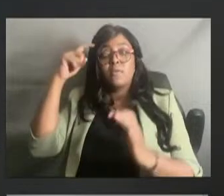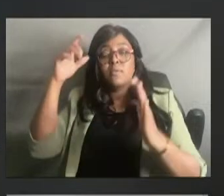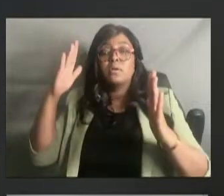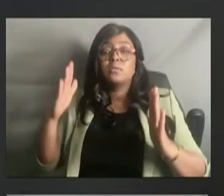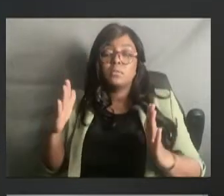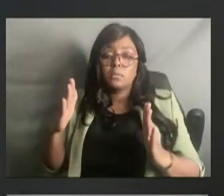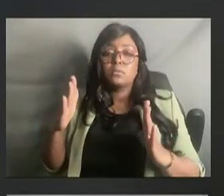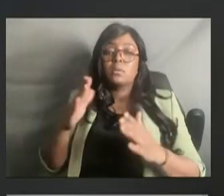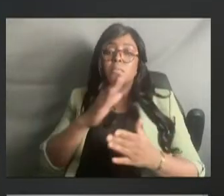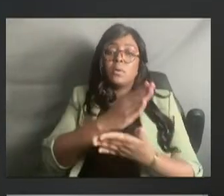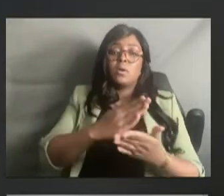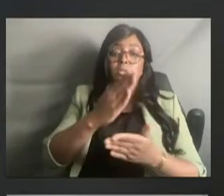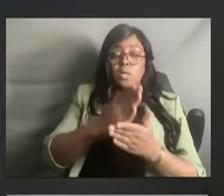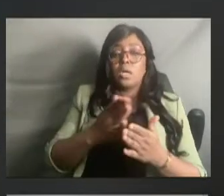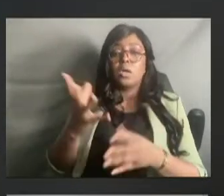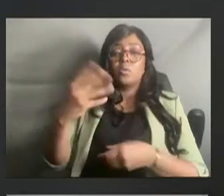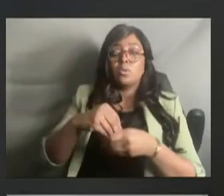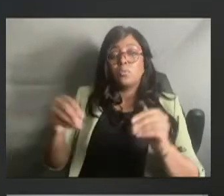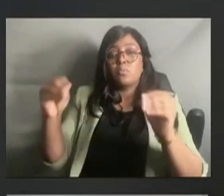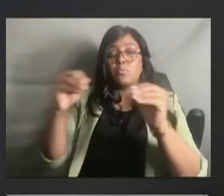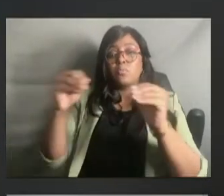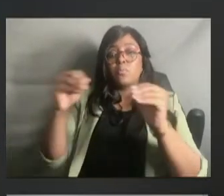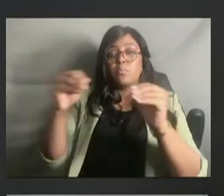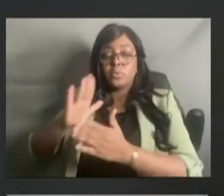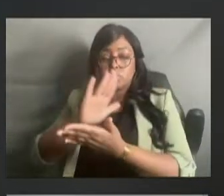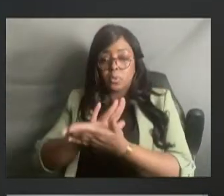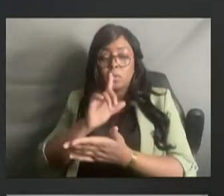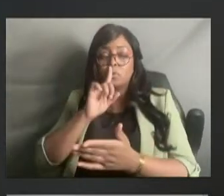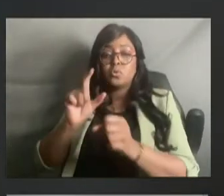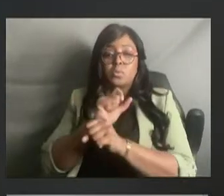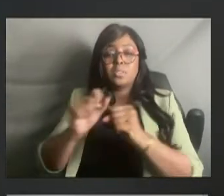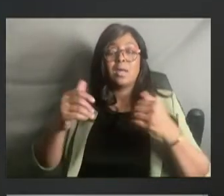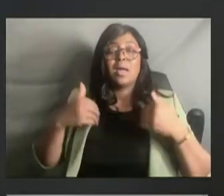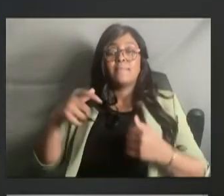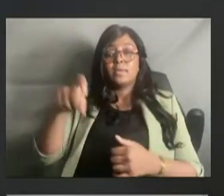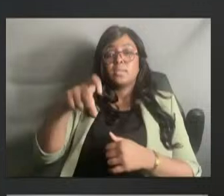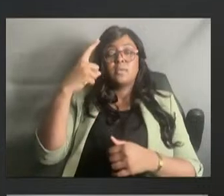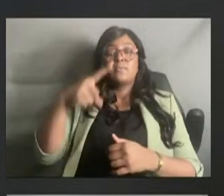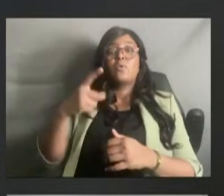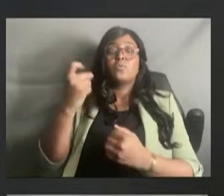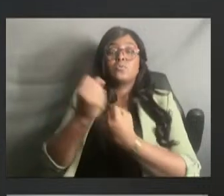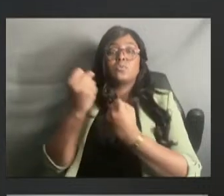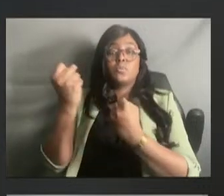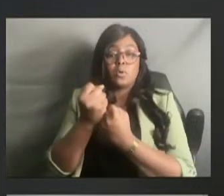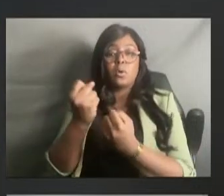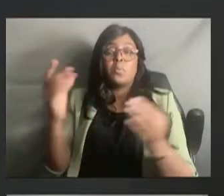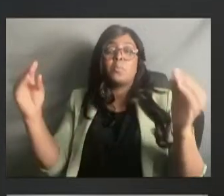for example, the governor's budget included more community